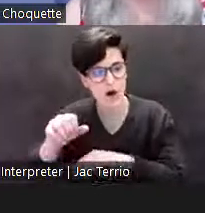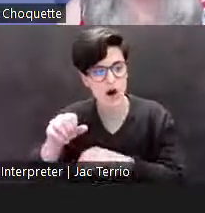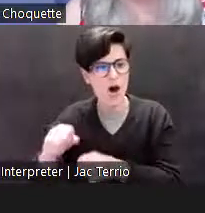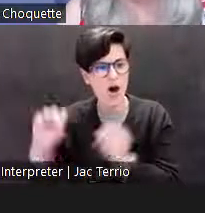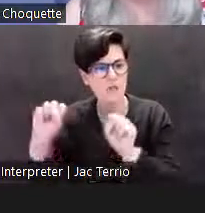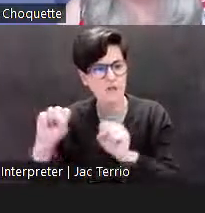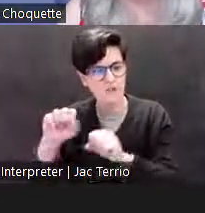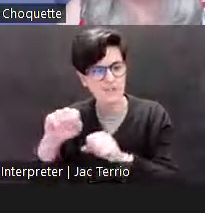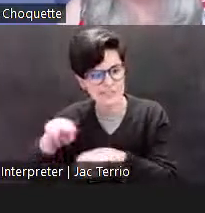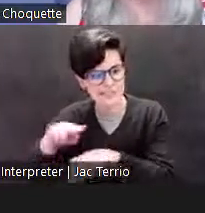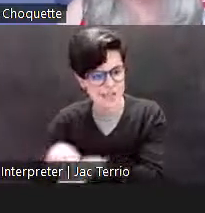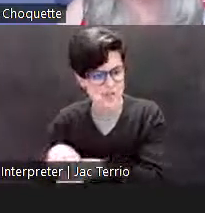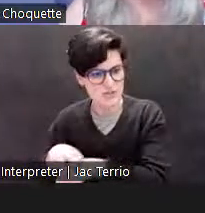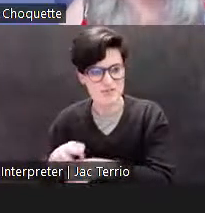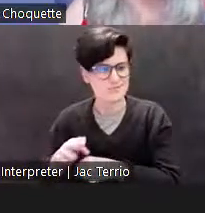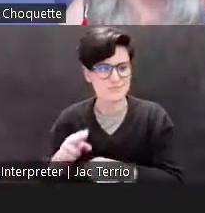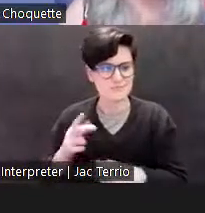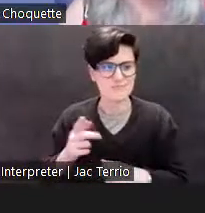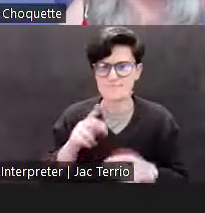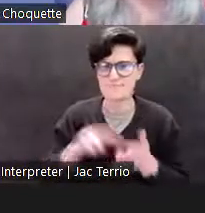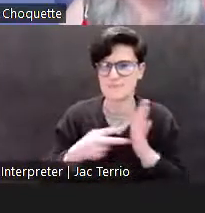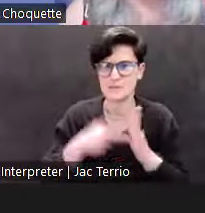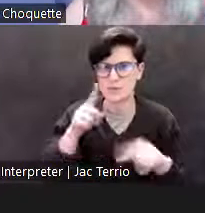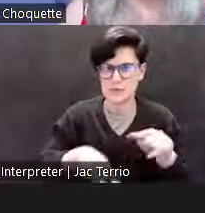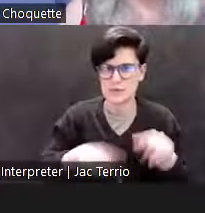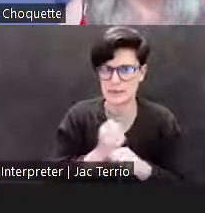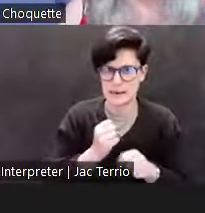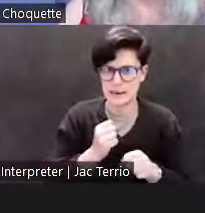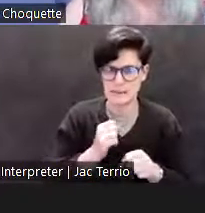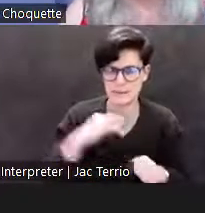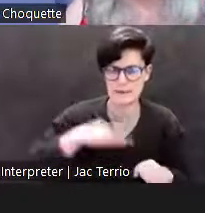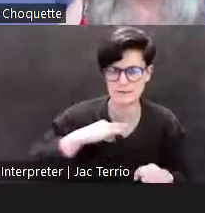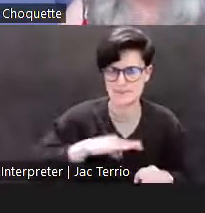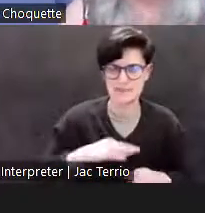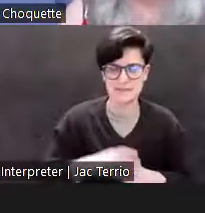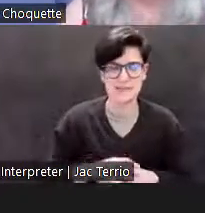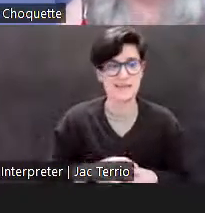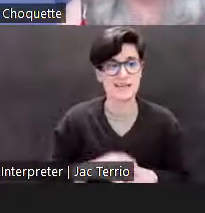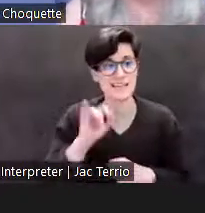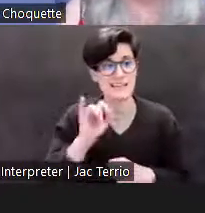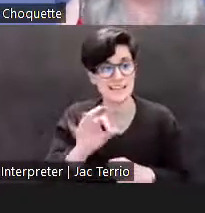receive benefits. 15:48:34 If you work for a covered employer